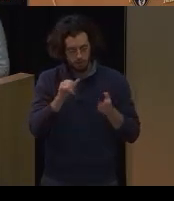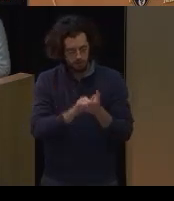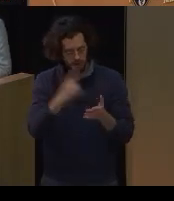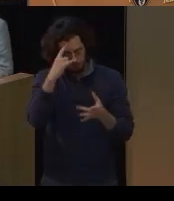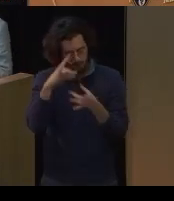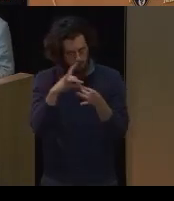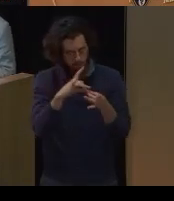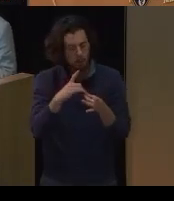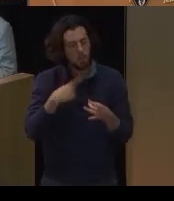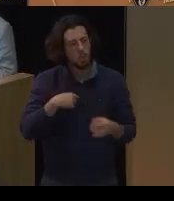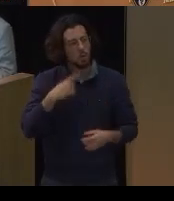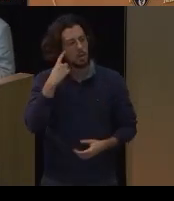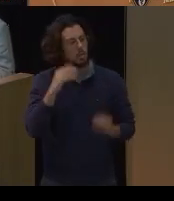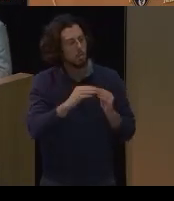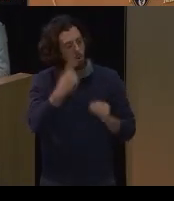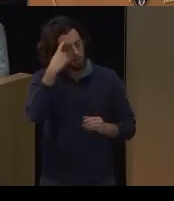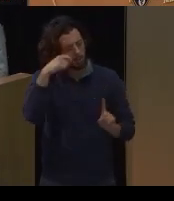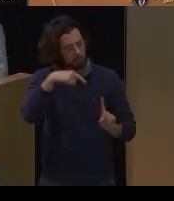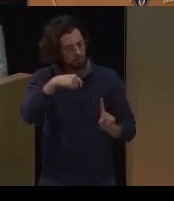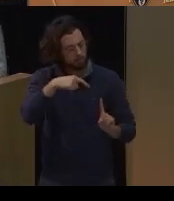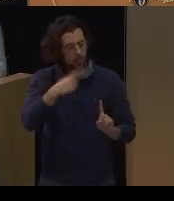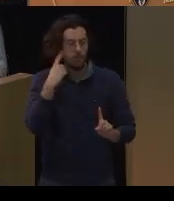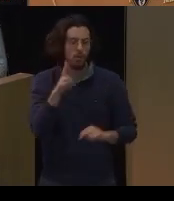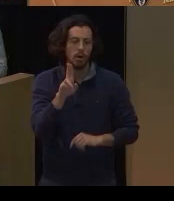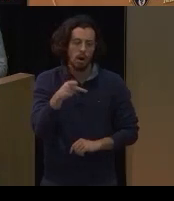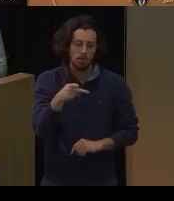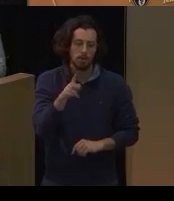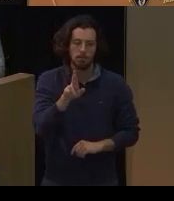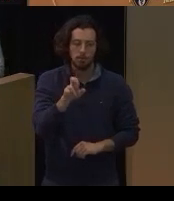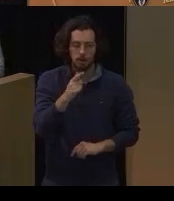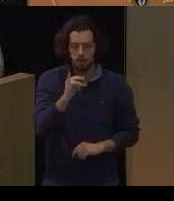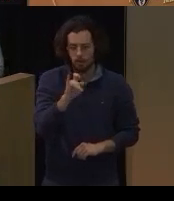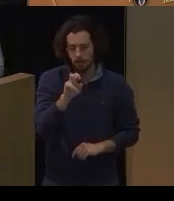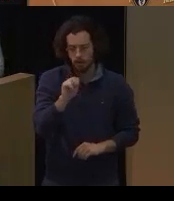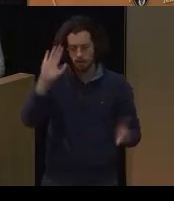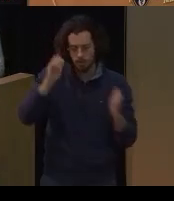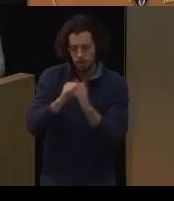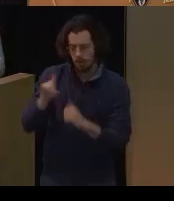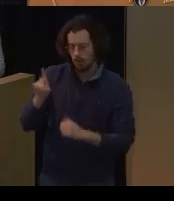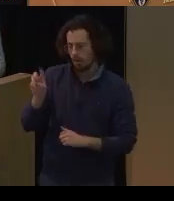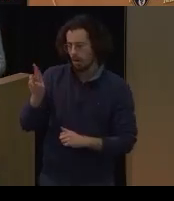activity for upregulation versus down regulation and both the training and the transfer task so a